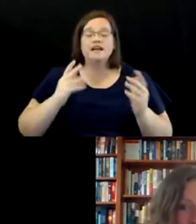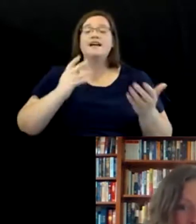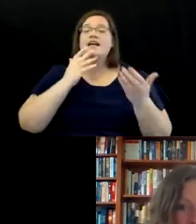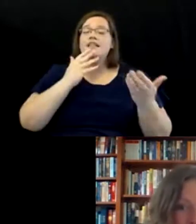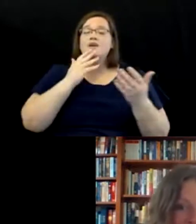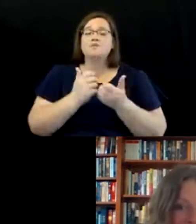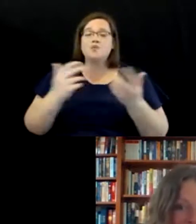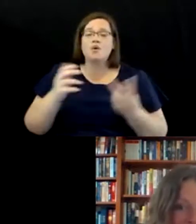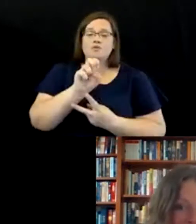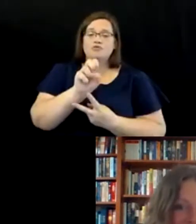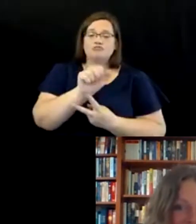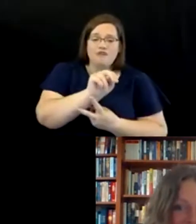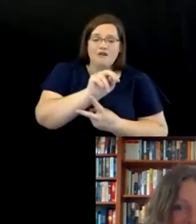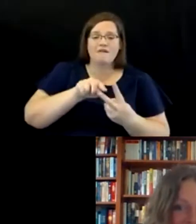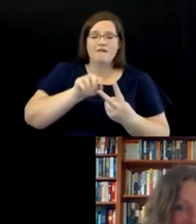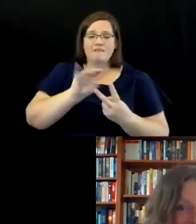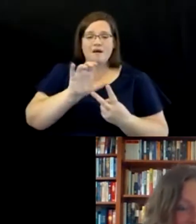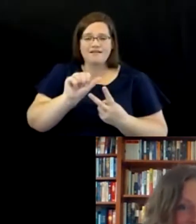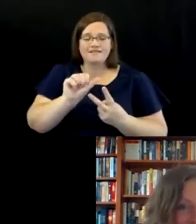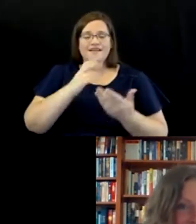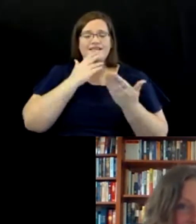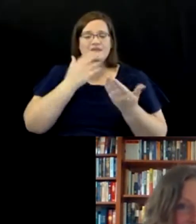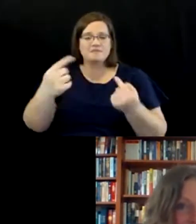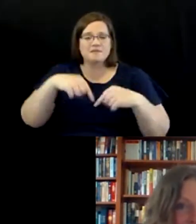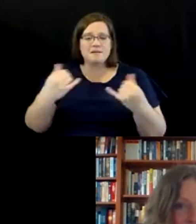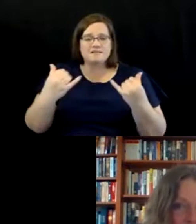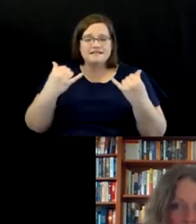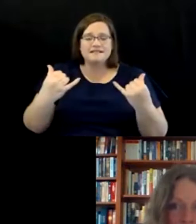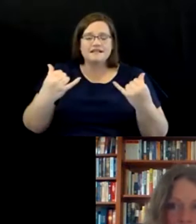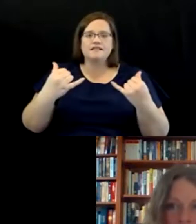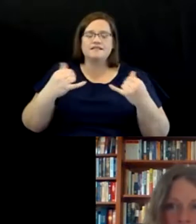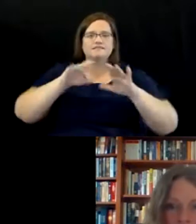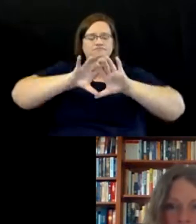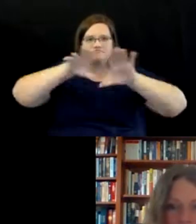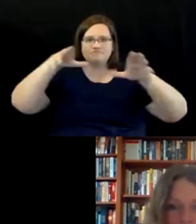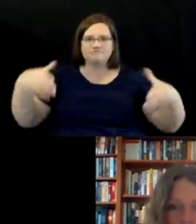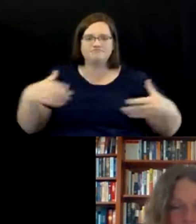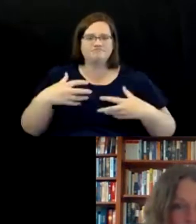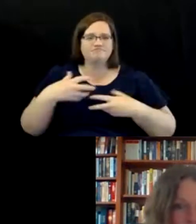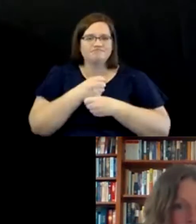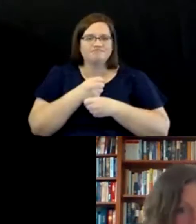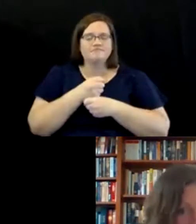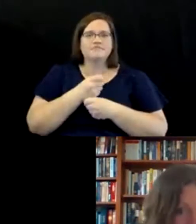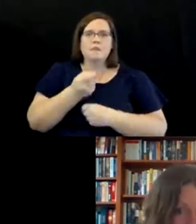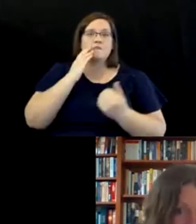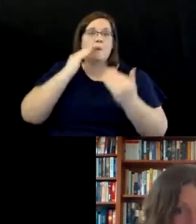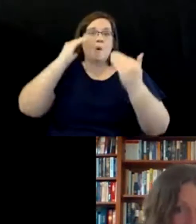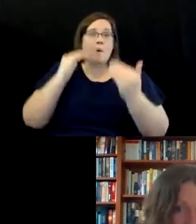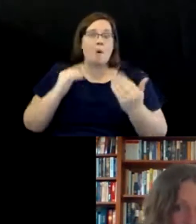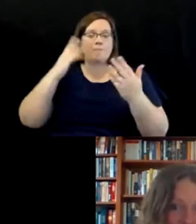Sean and Monica for coming today and giving us this overview and a little bit of hope as we're moving through this pandemic